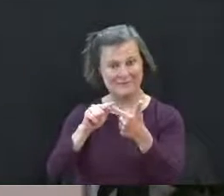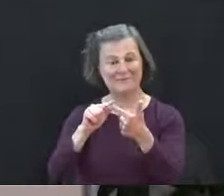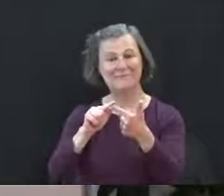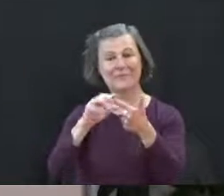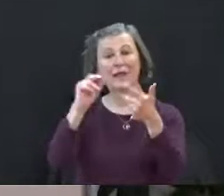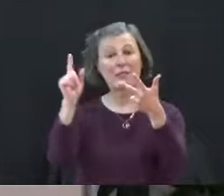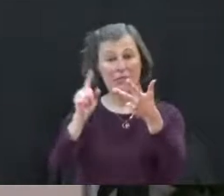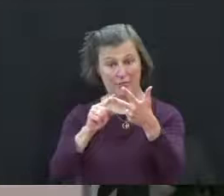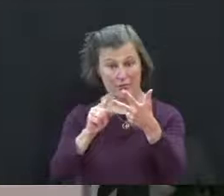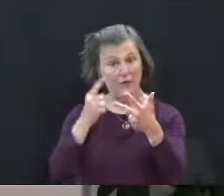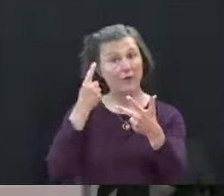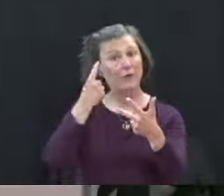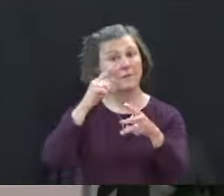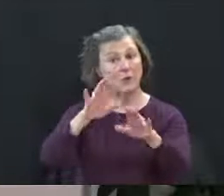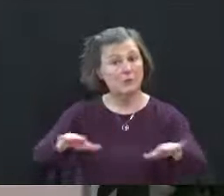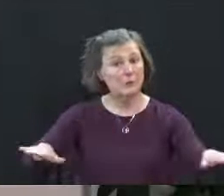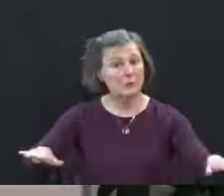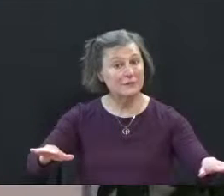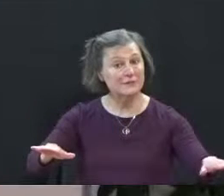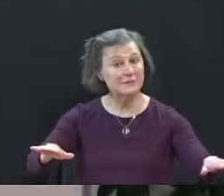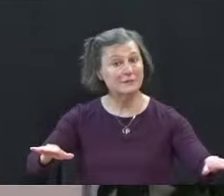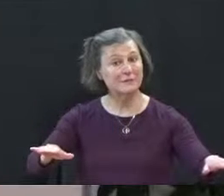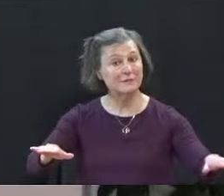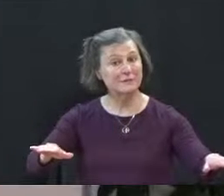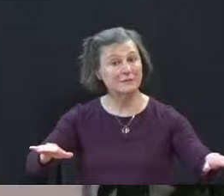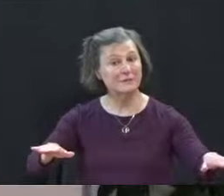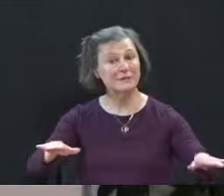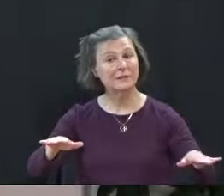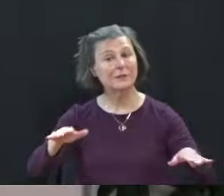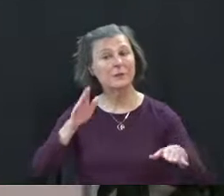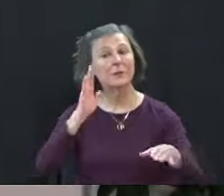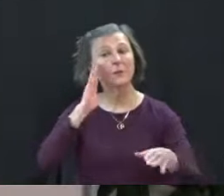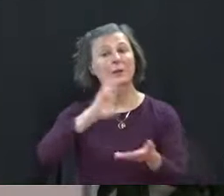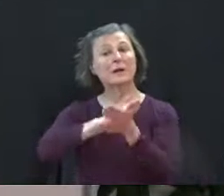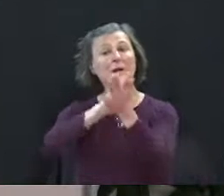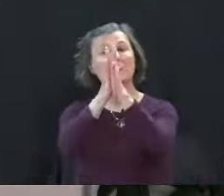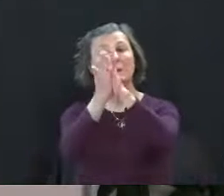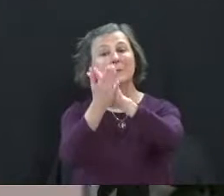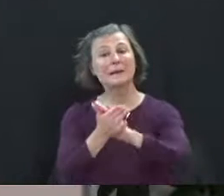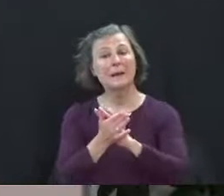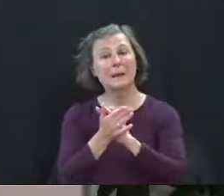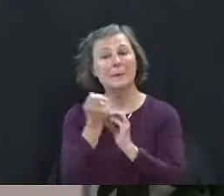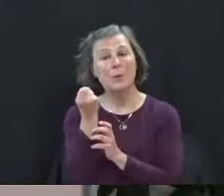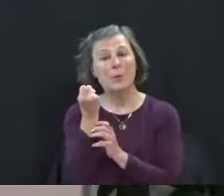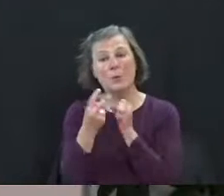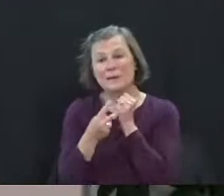And the third is for our children who will become the keepers of the flame.